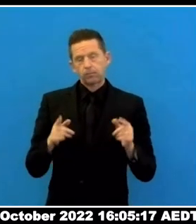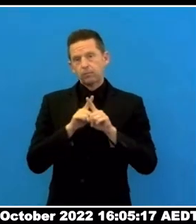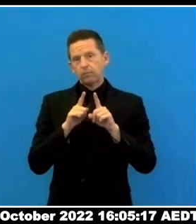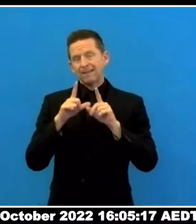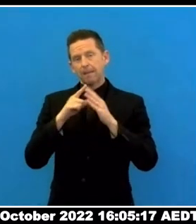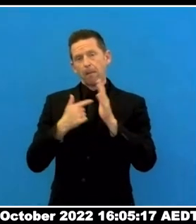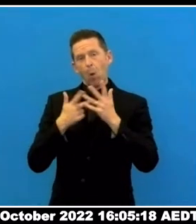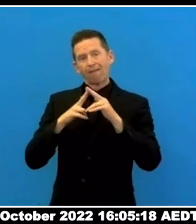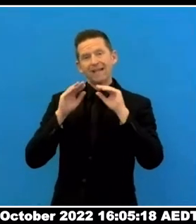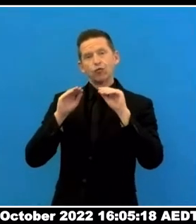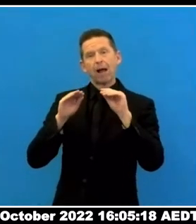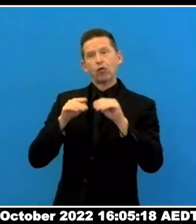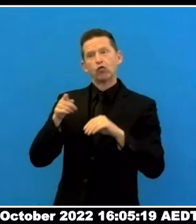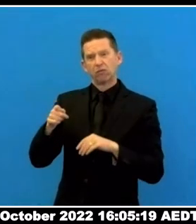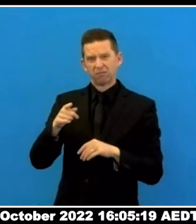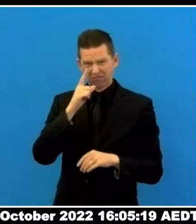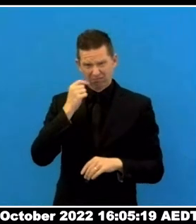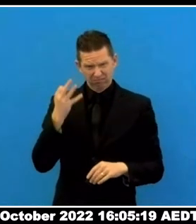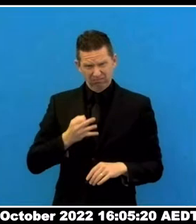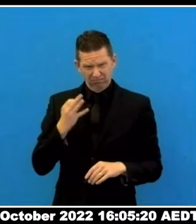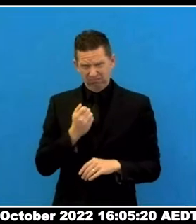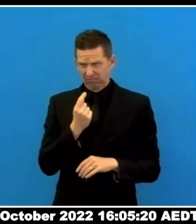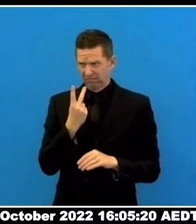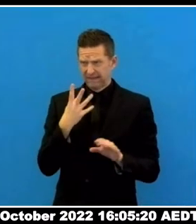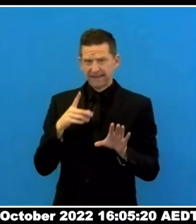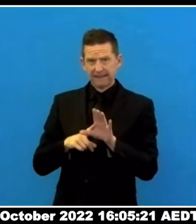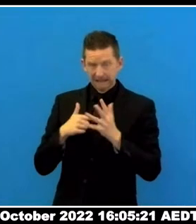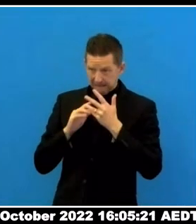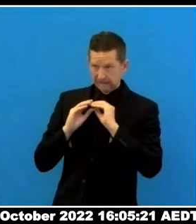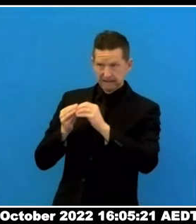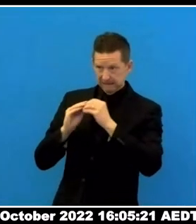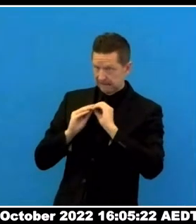it takes years to approve by the time you did the test with the students,